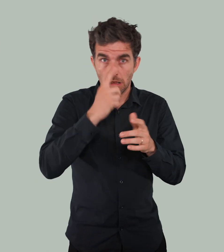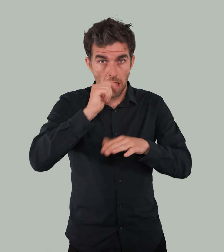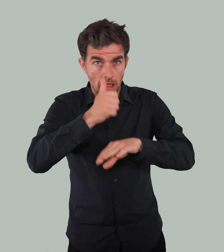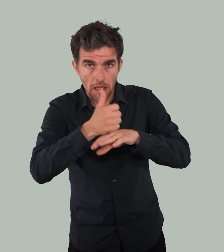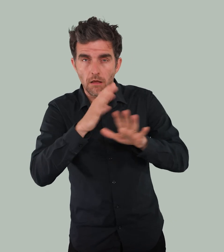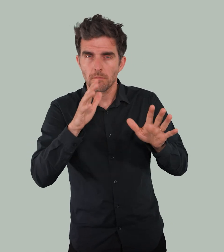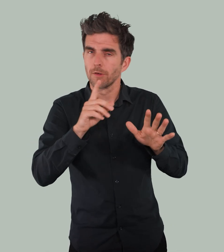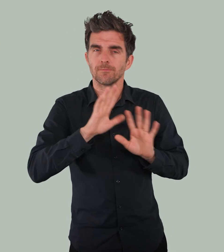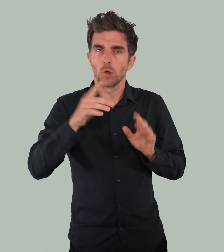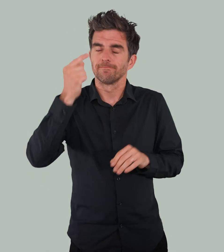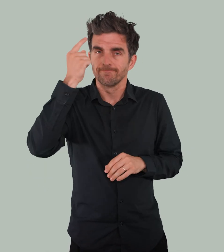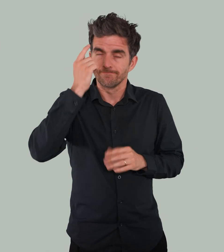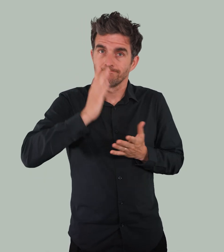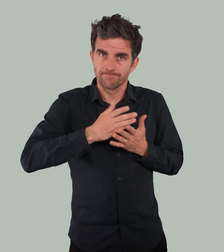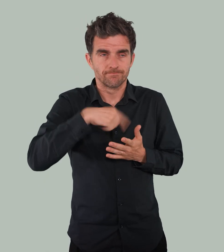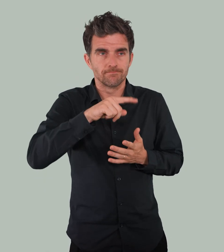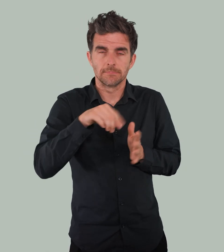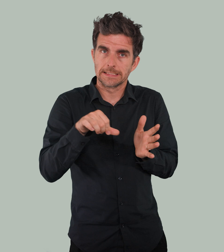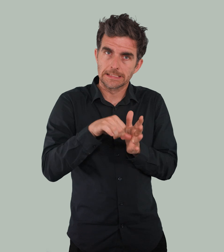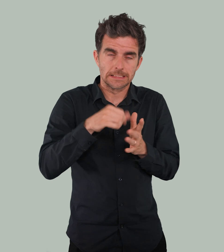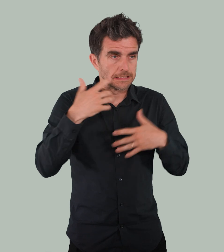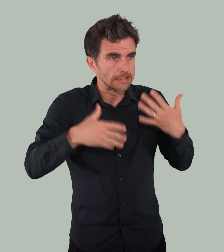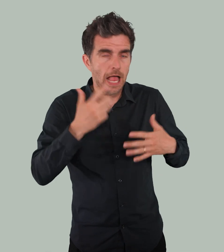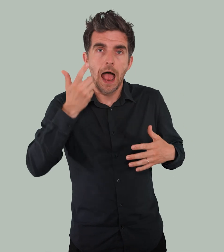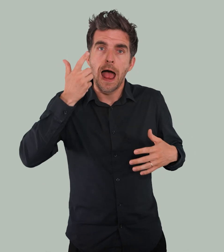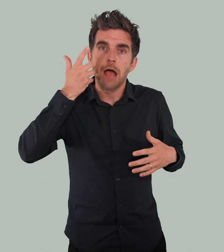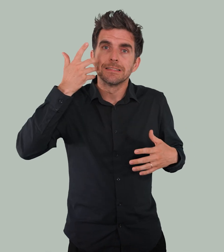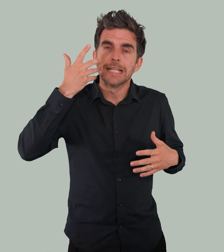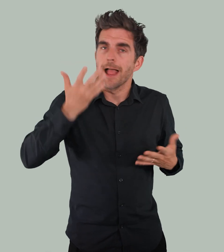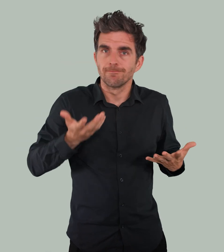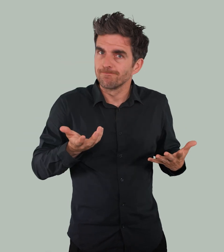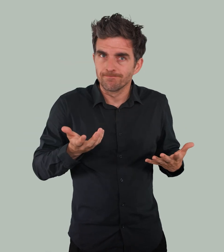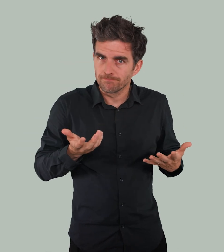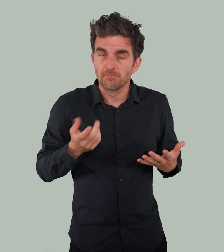structured setting does not reflect the difficulties they experience in everyday life.